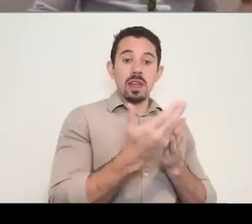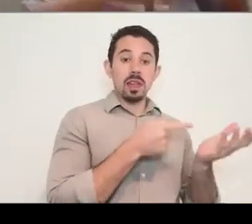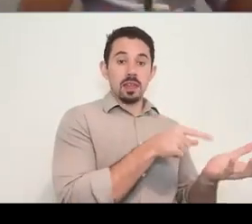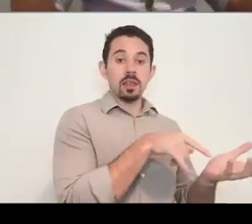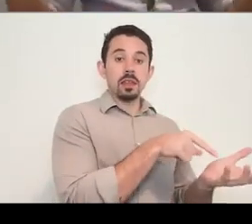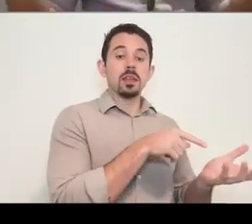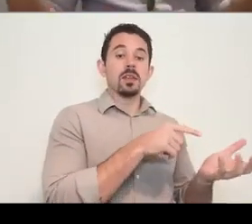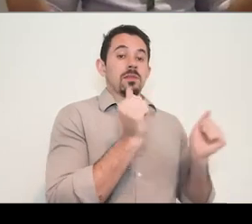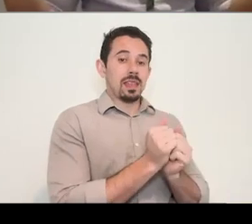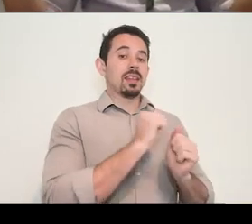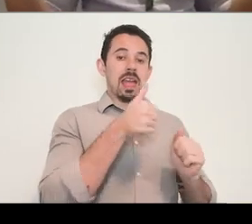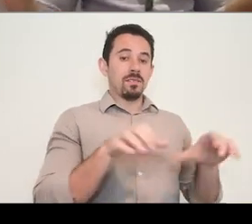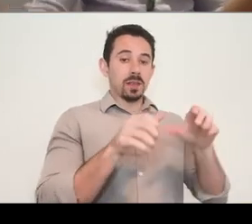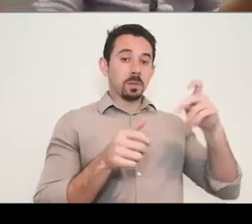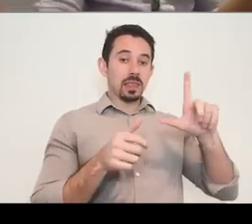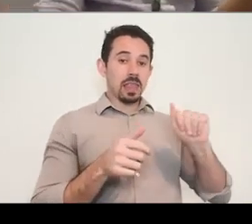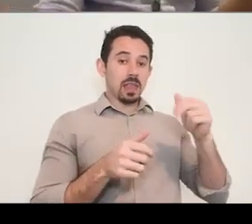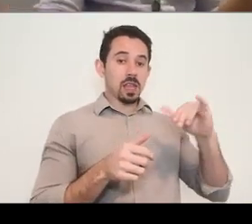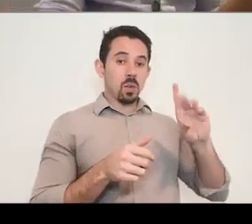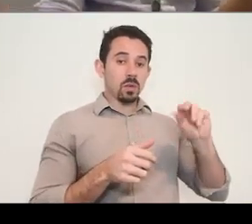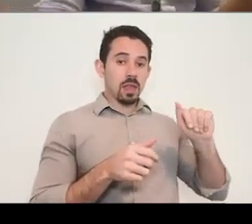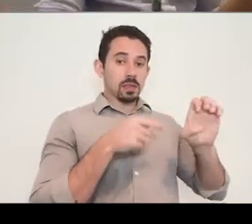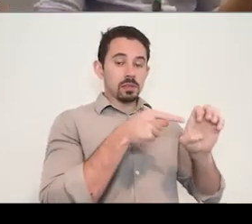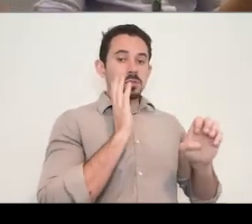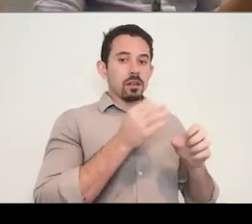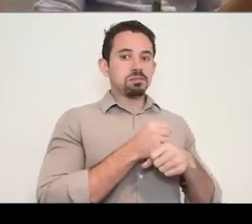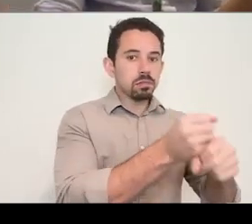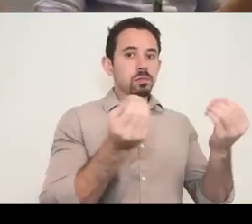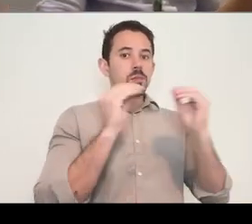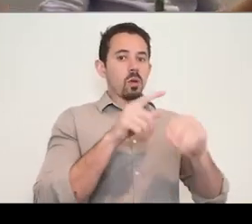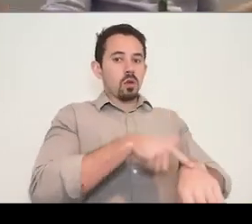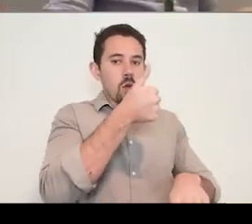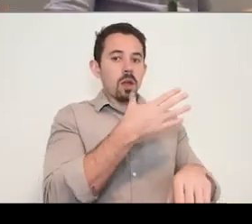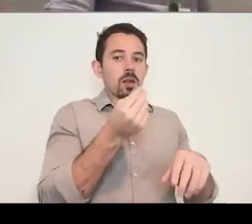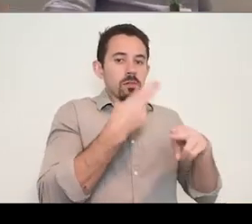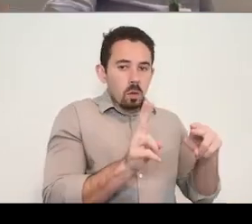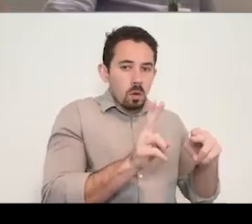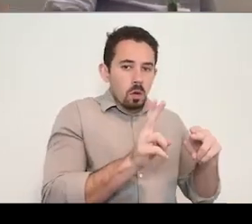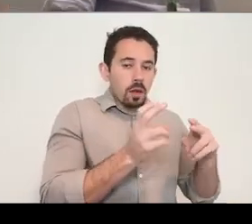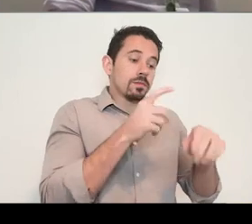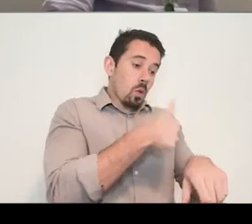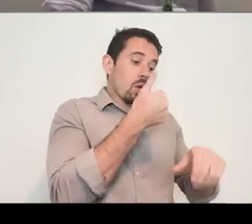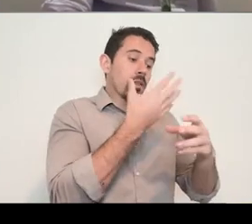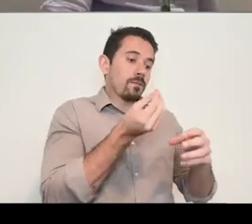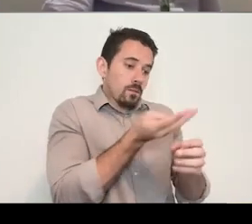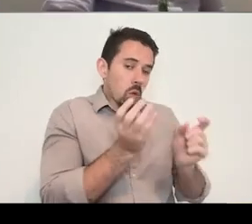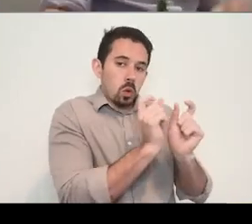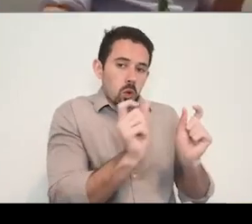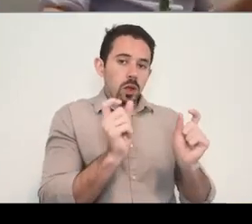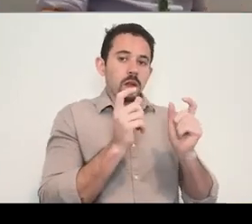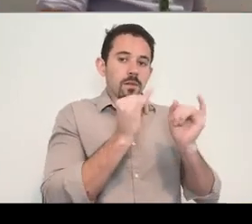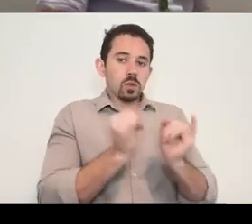generate longer and fewer individual polymers providing decreased binding sites for WFL. So,